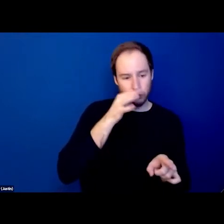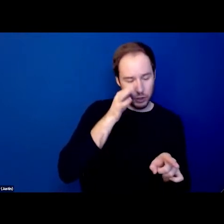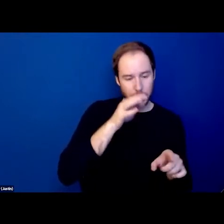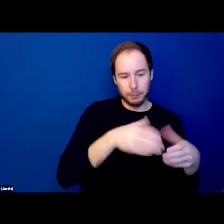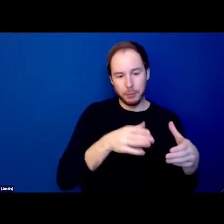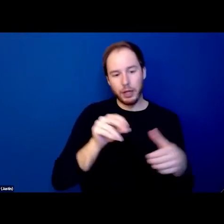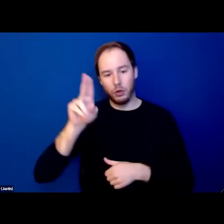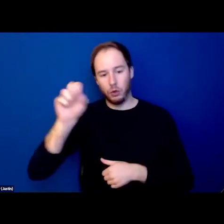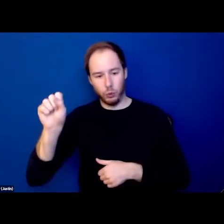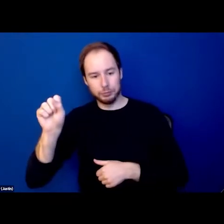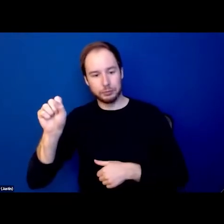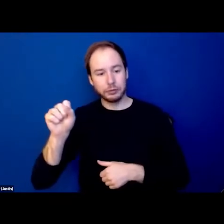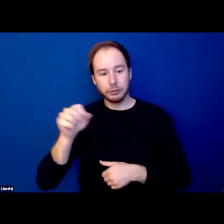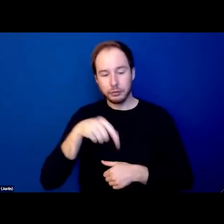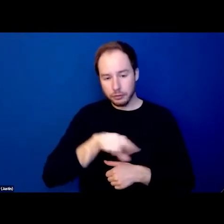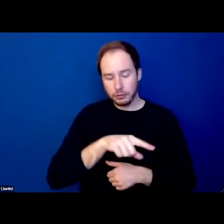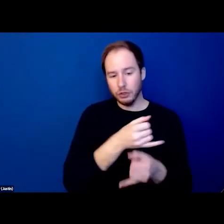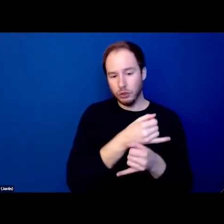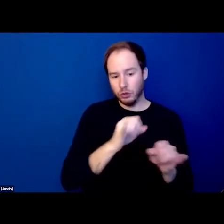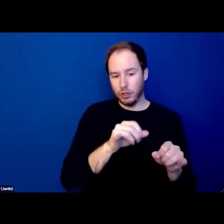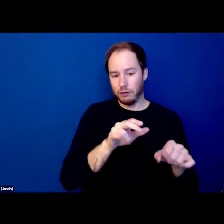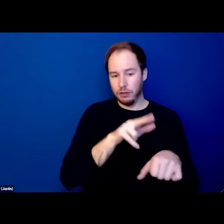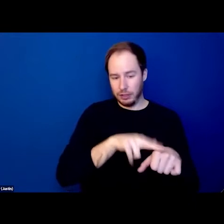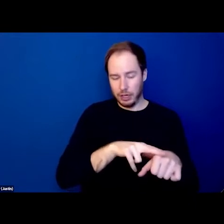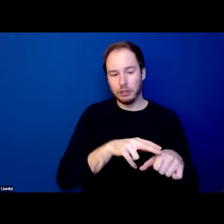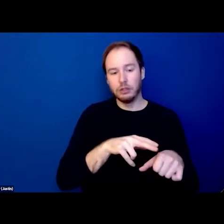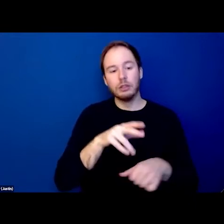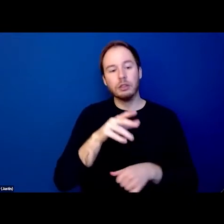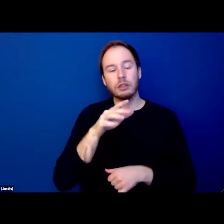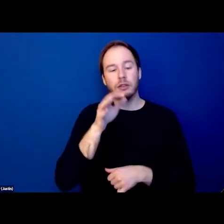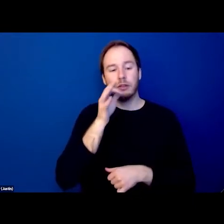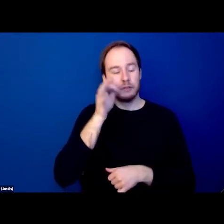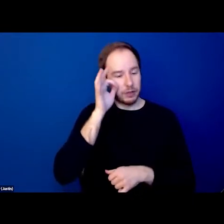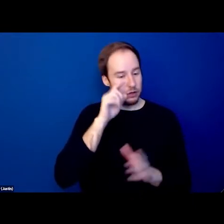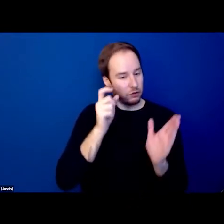As sovereign nations, federally recognized American Indian and Alaskan native tribal nations